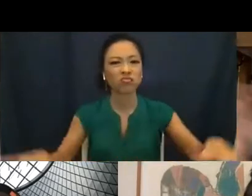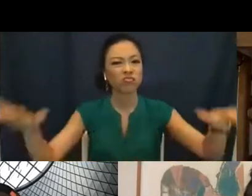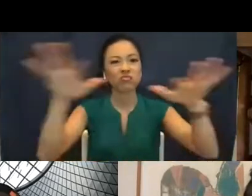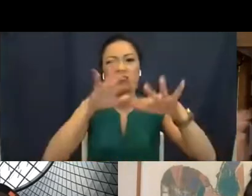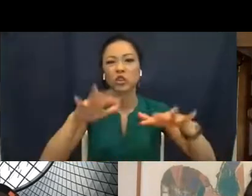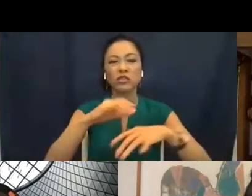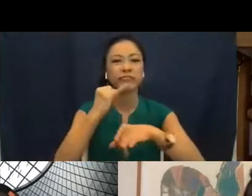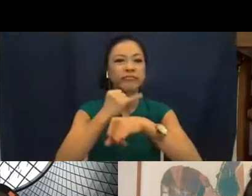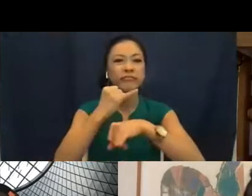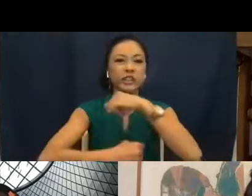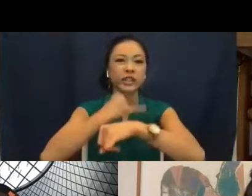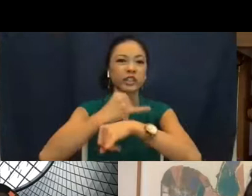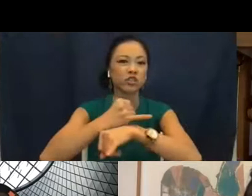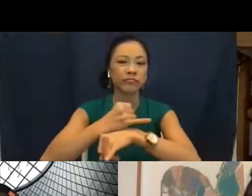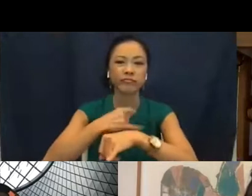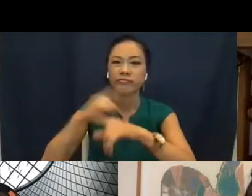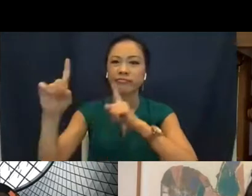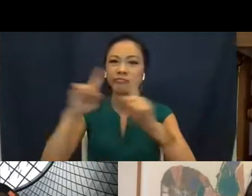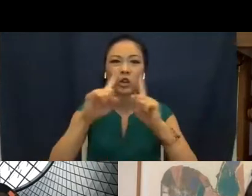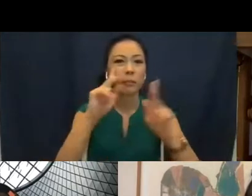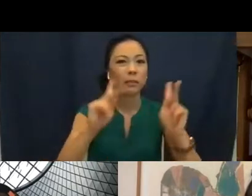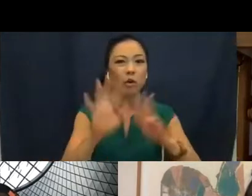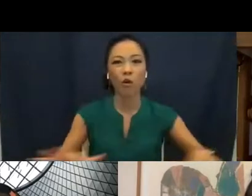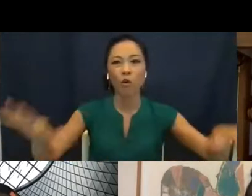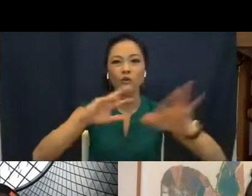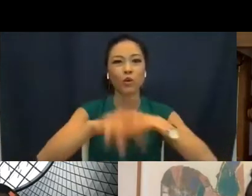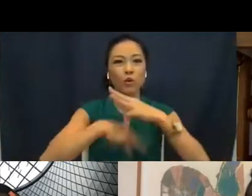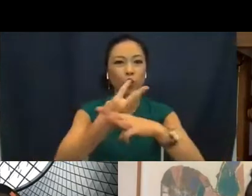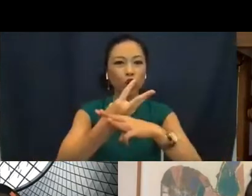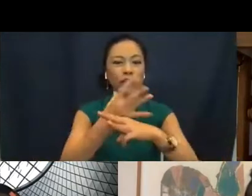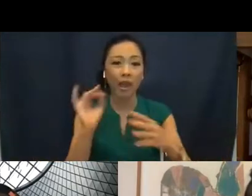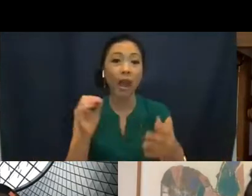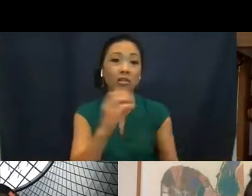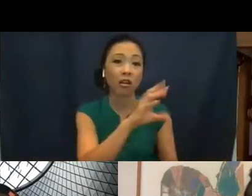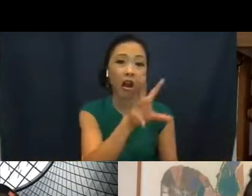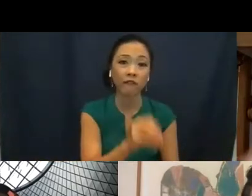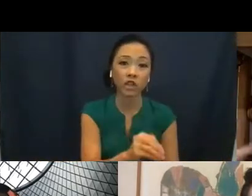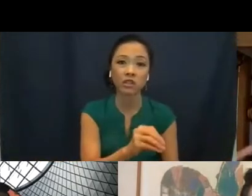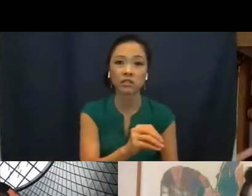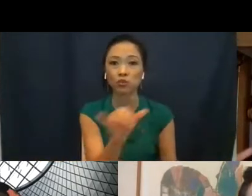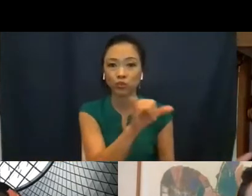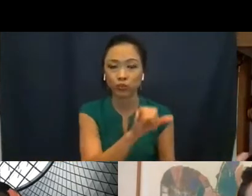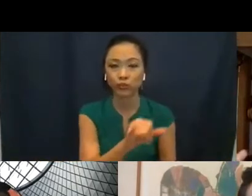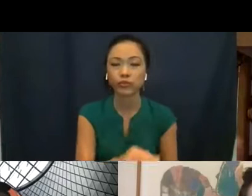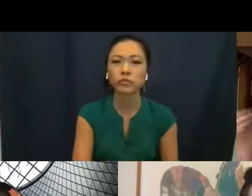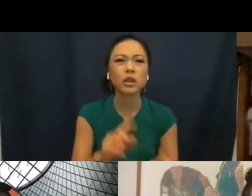all over the world and part in the African continent, but there is this part that I think